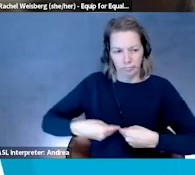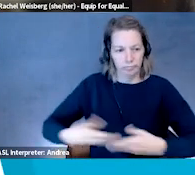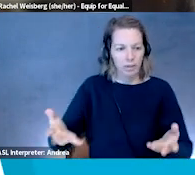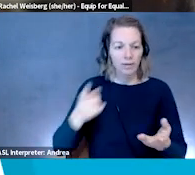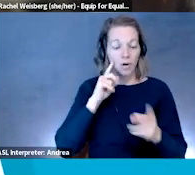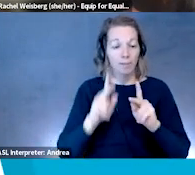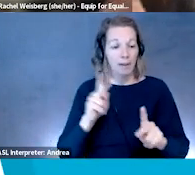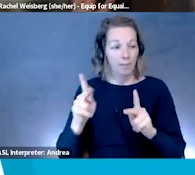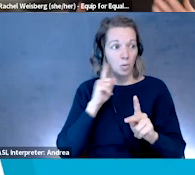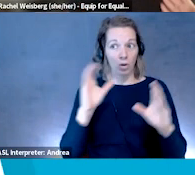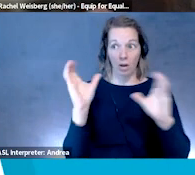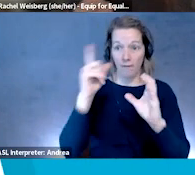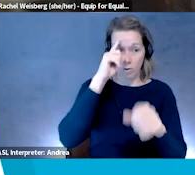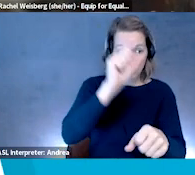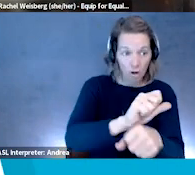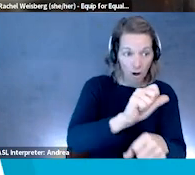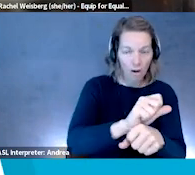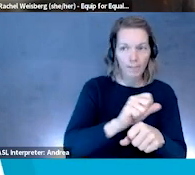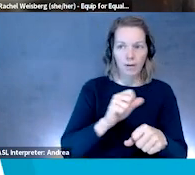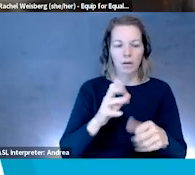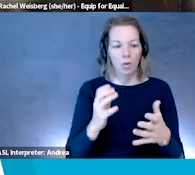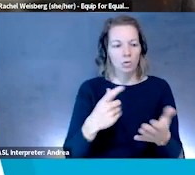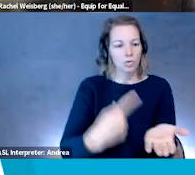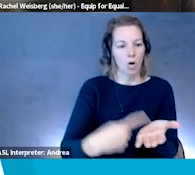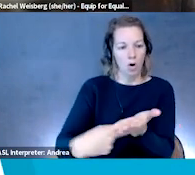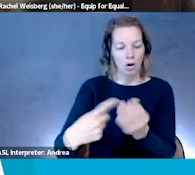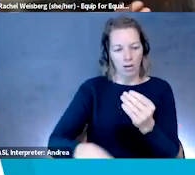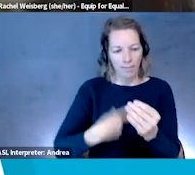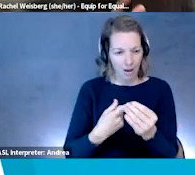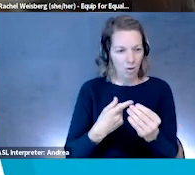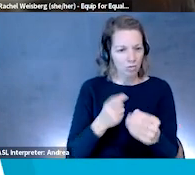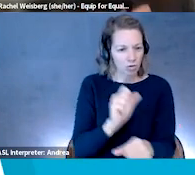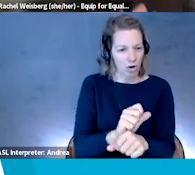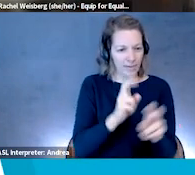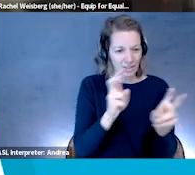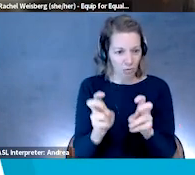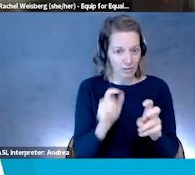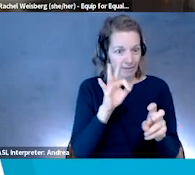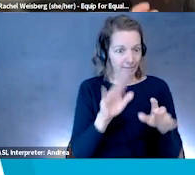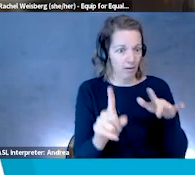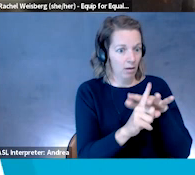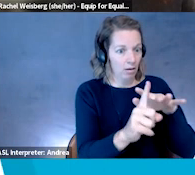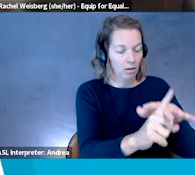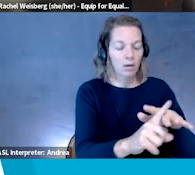REASONABLE HELP AND FACT SHEETS AND REFERRALS, AND THE WHOLE GOAL IS FOR PEOPLE WHO ARE IN THE WORKPLACE